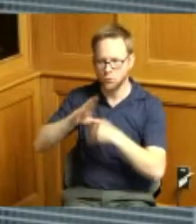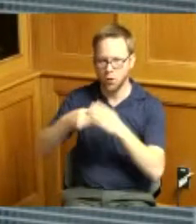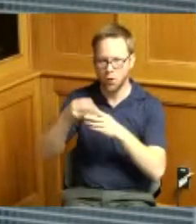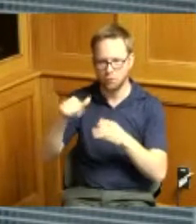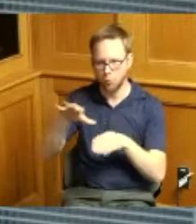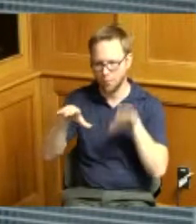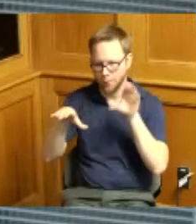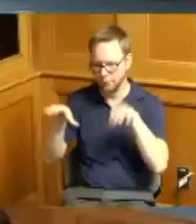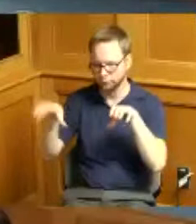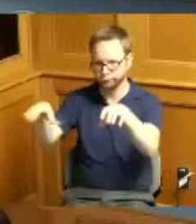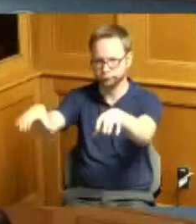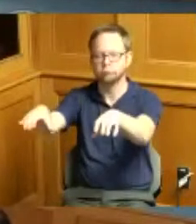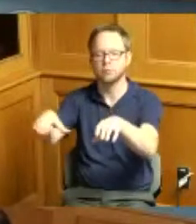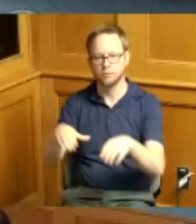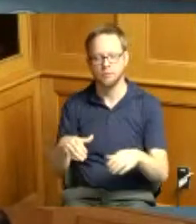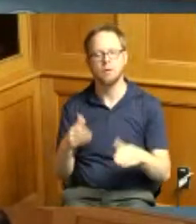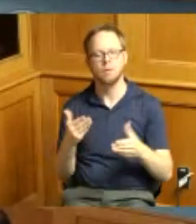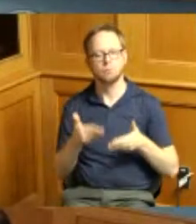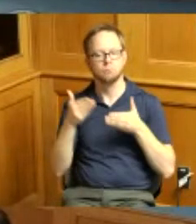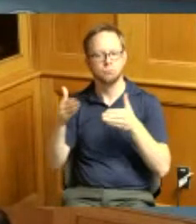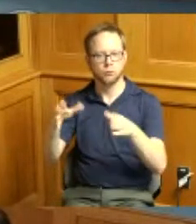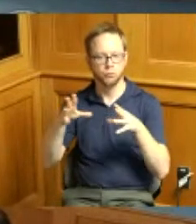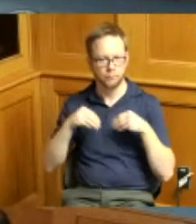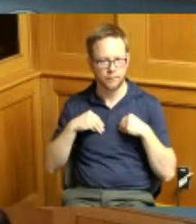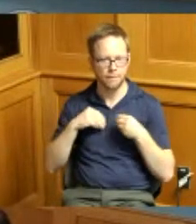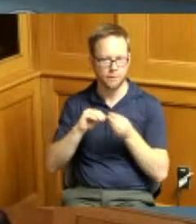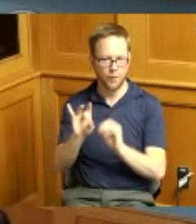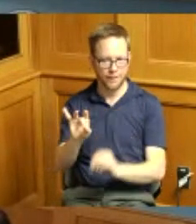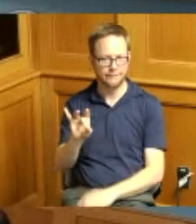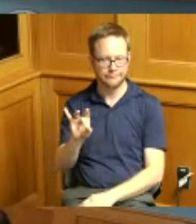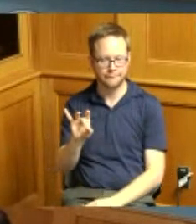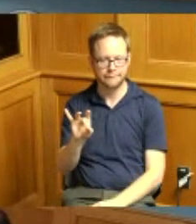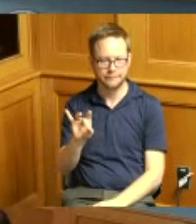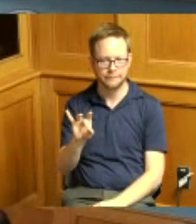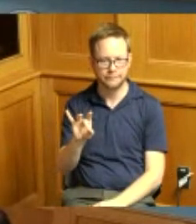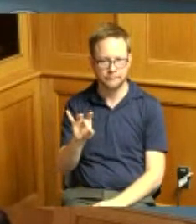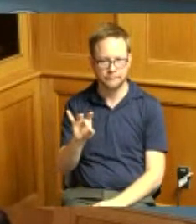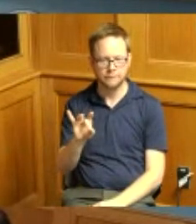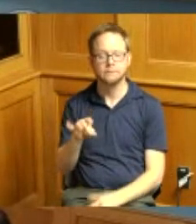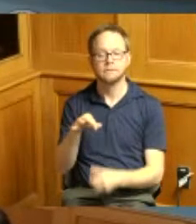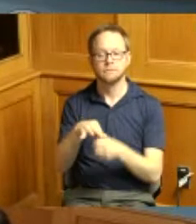I'd like to make a motion to job item eight second Commissioner Summerow Dumas yes Commissioner Reece